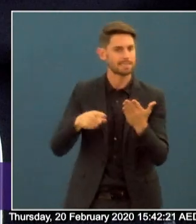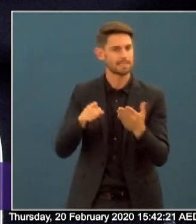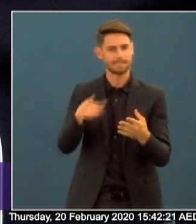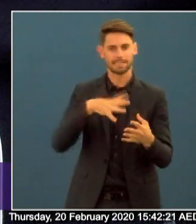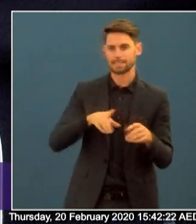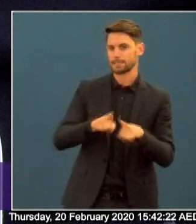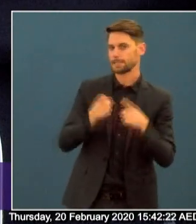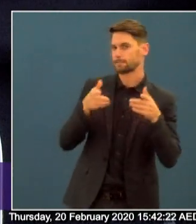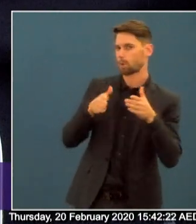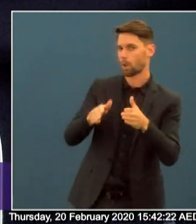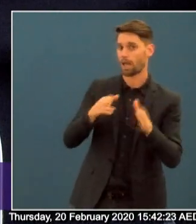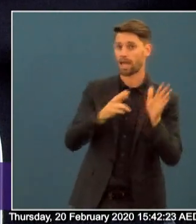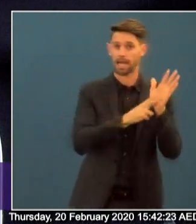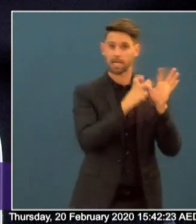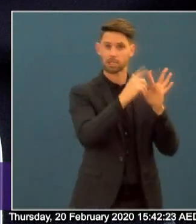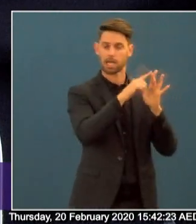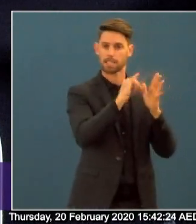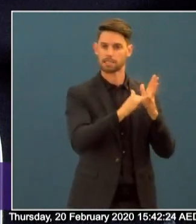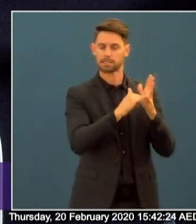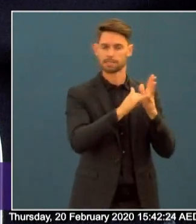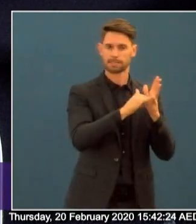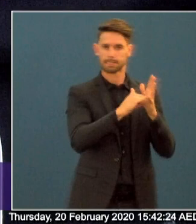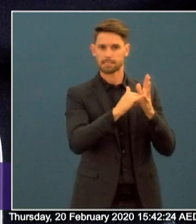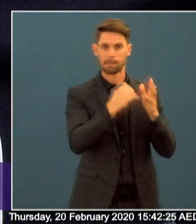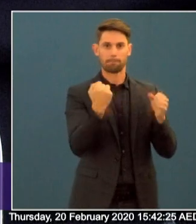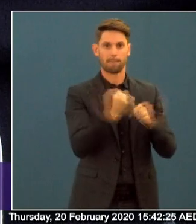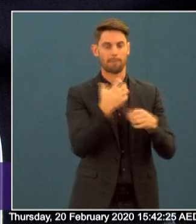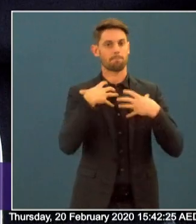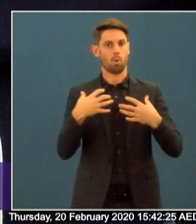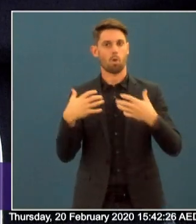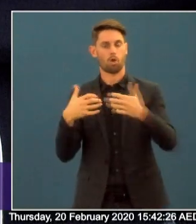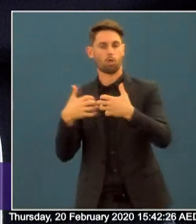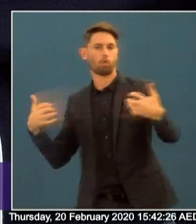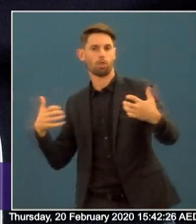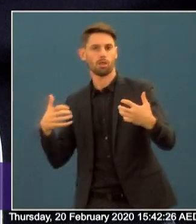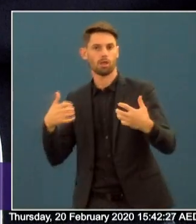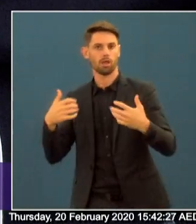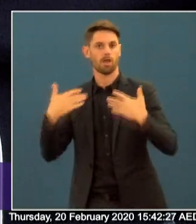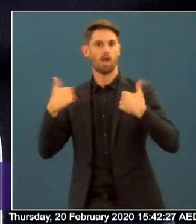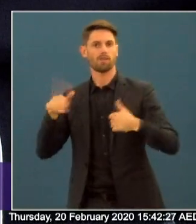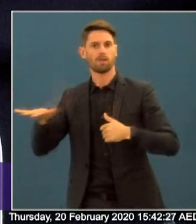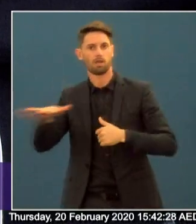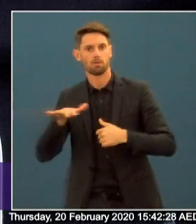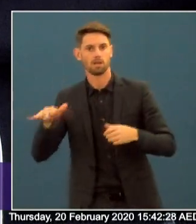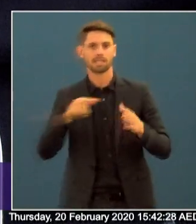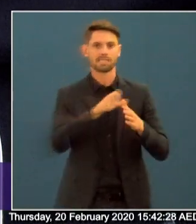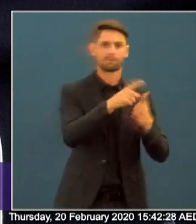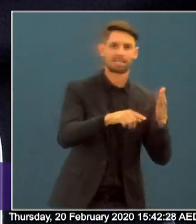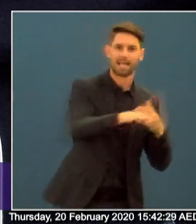about how we may rebuild some of those bridges. When the new drivers within the NDIS